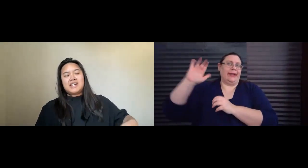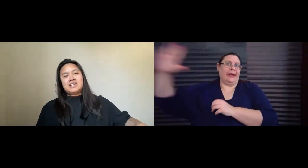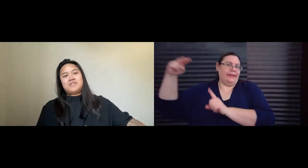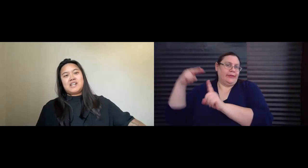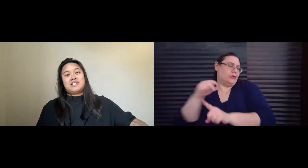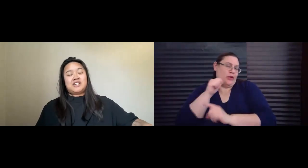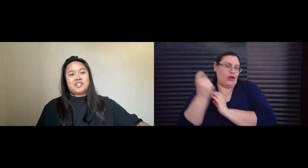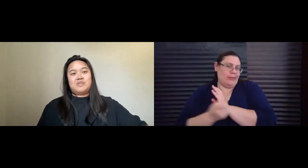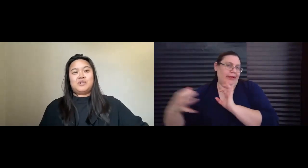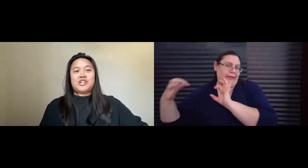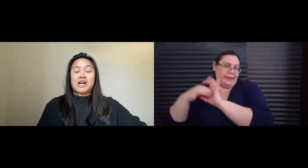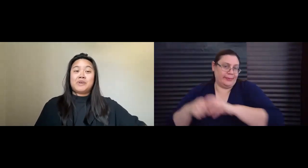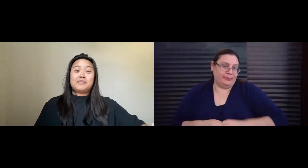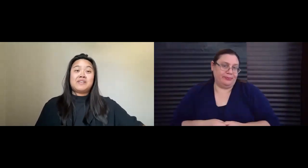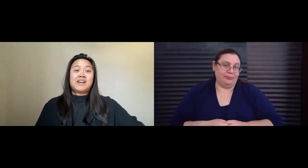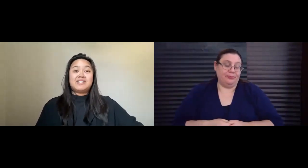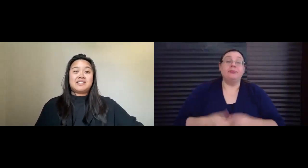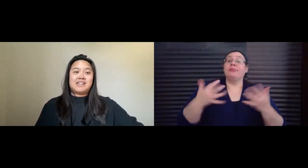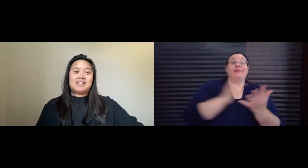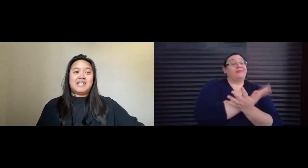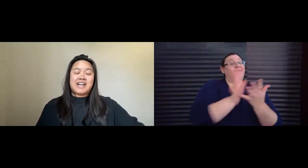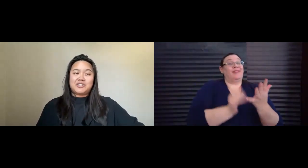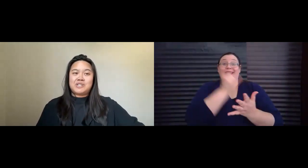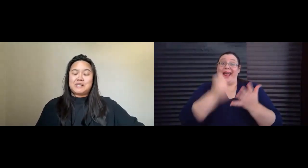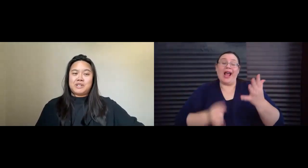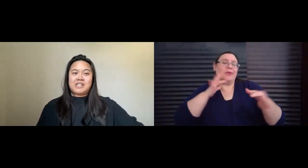At the end of today's session we will share upcoming events and the National Disability